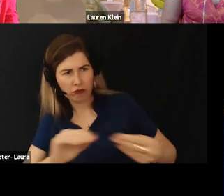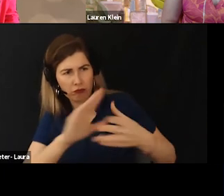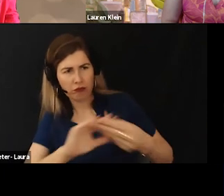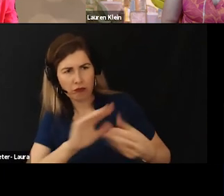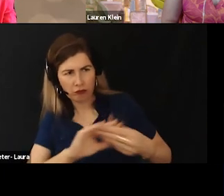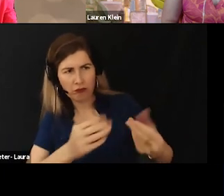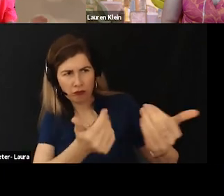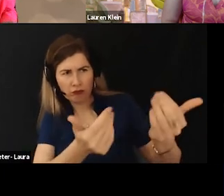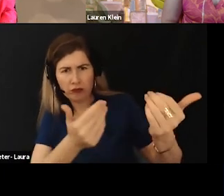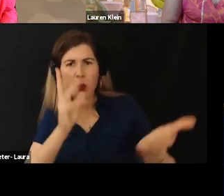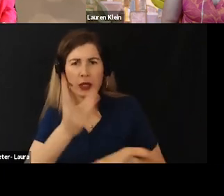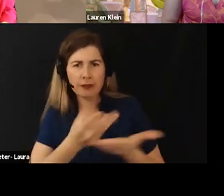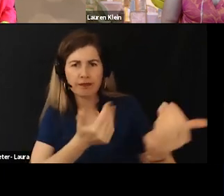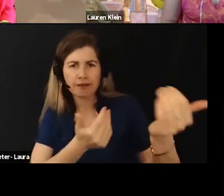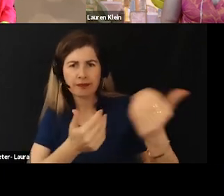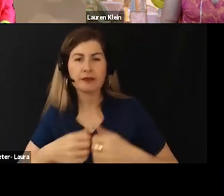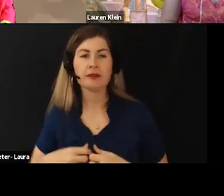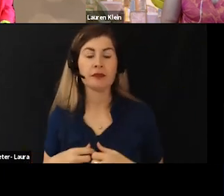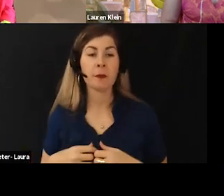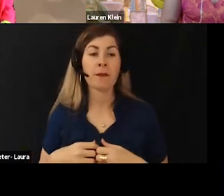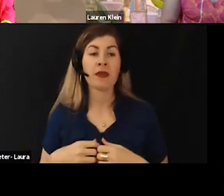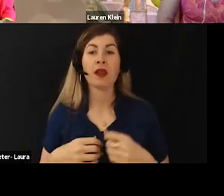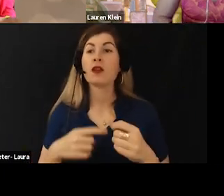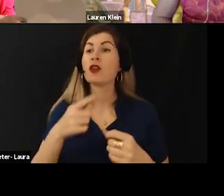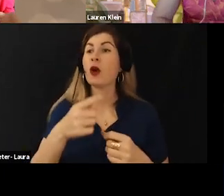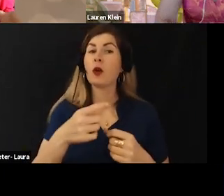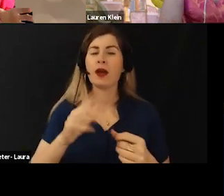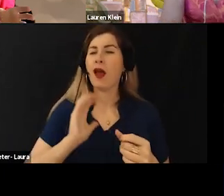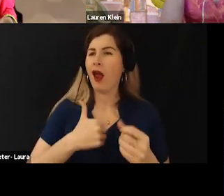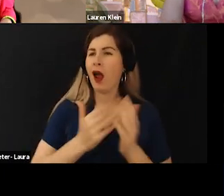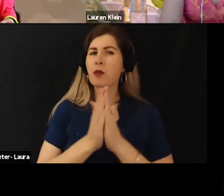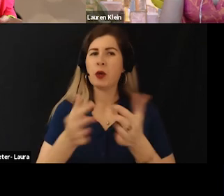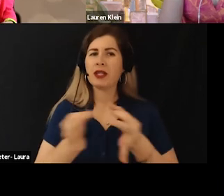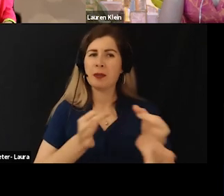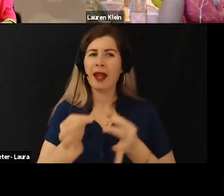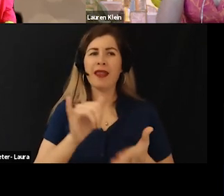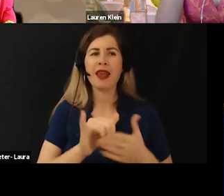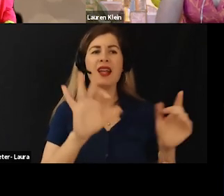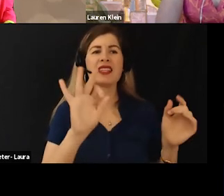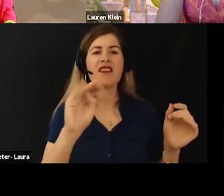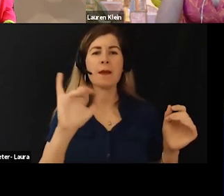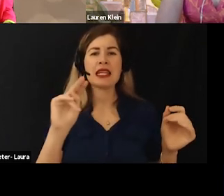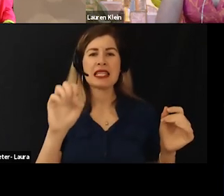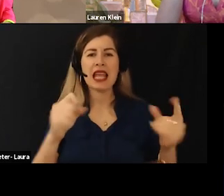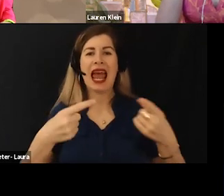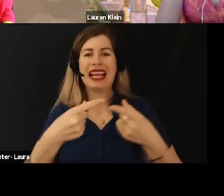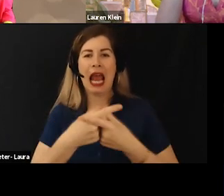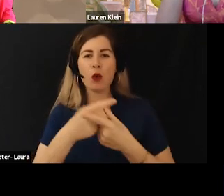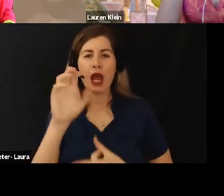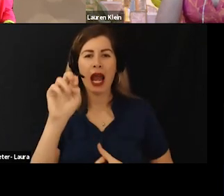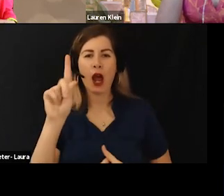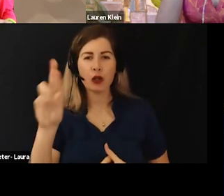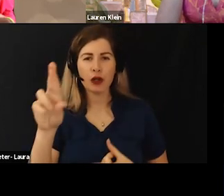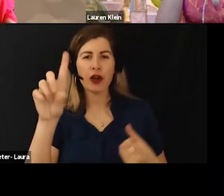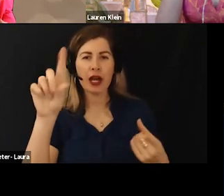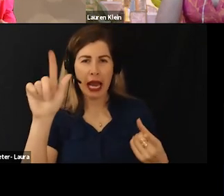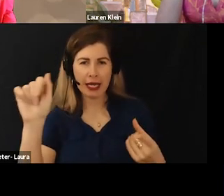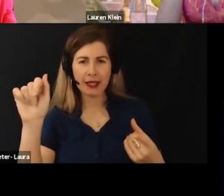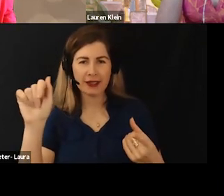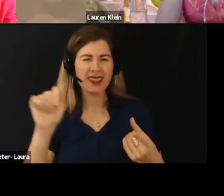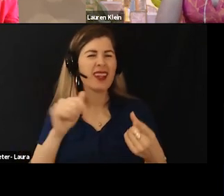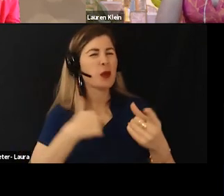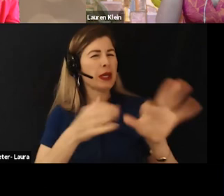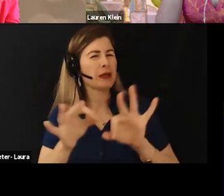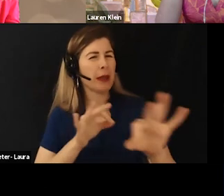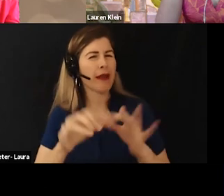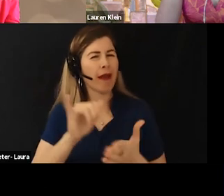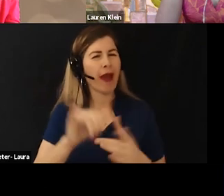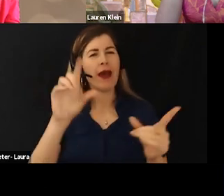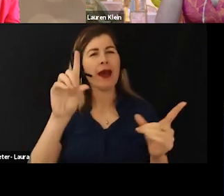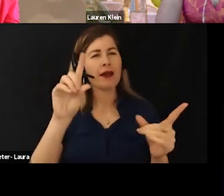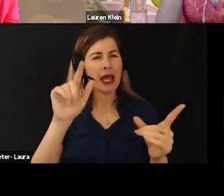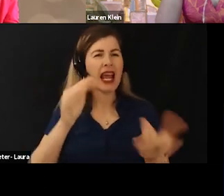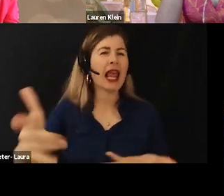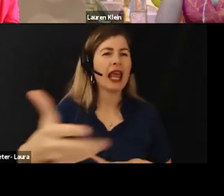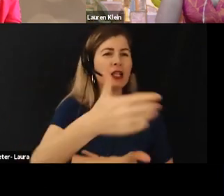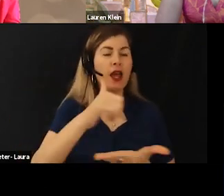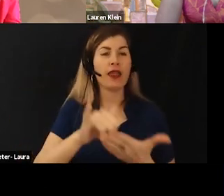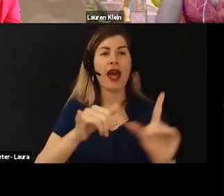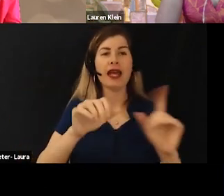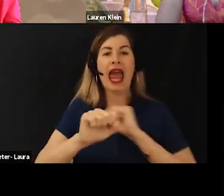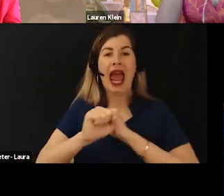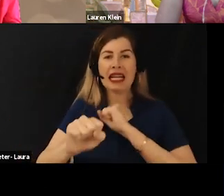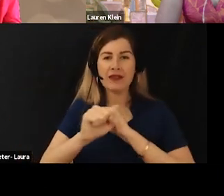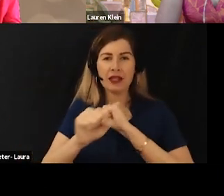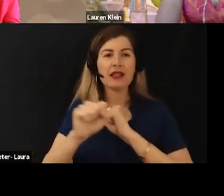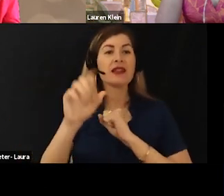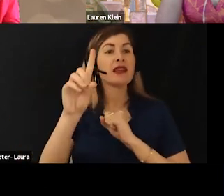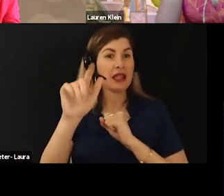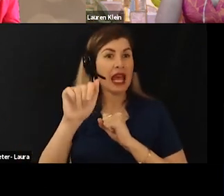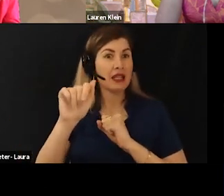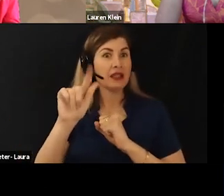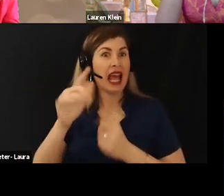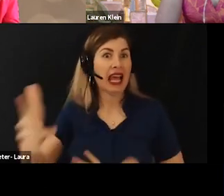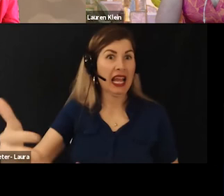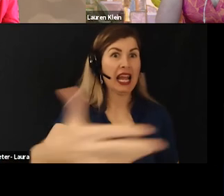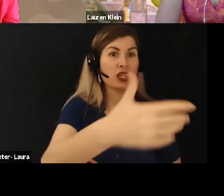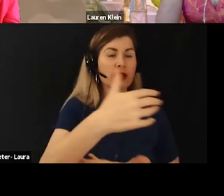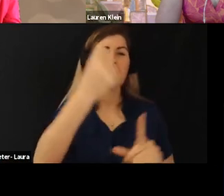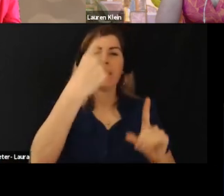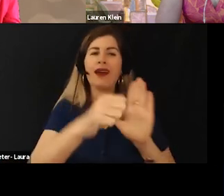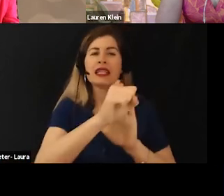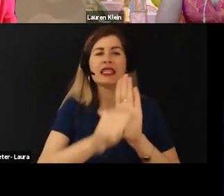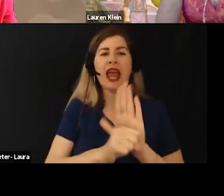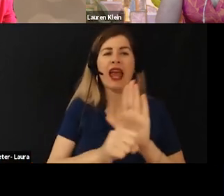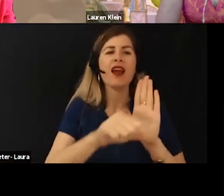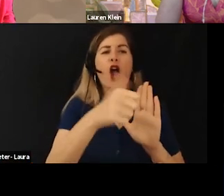And so in the book we talked about this kind of work as what we call feminist counter data. So, as activists characterize the data collection of activists so it's activist data collection that steps in, when the state and other institutions have systematically